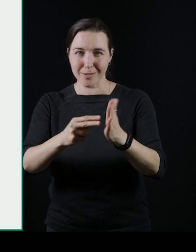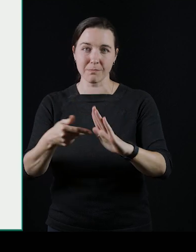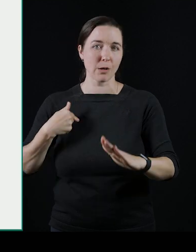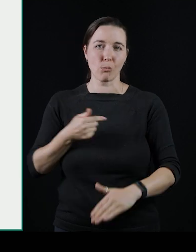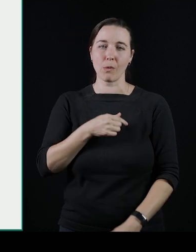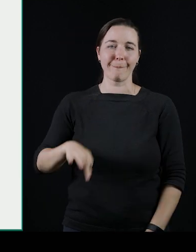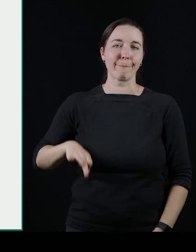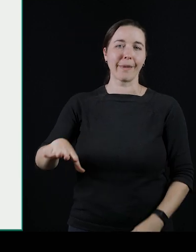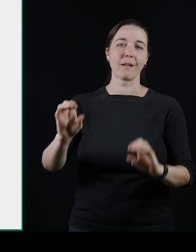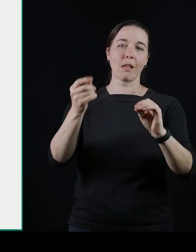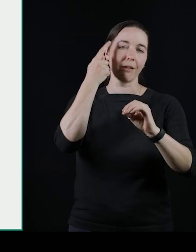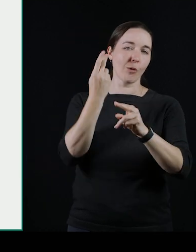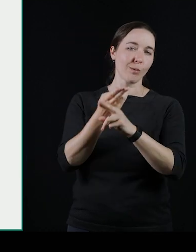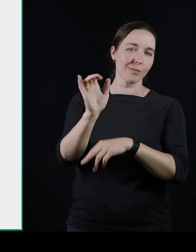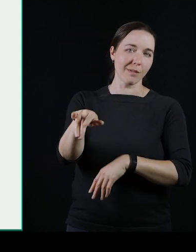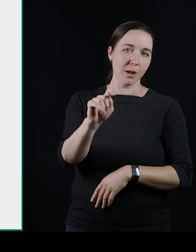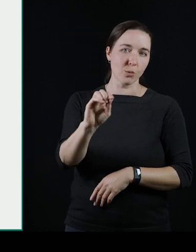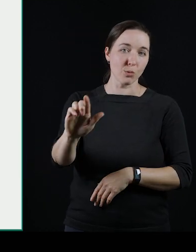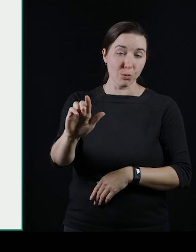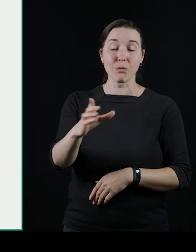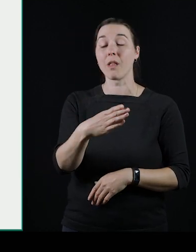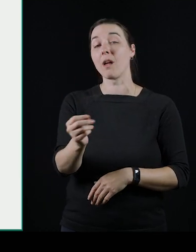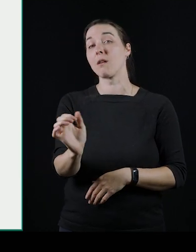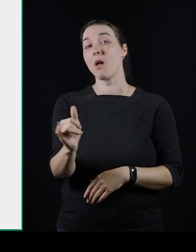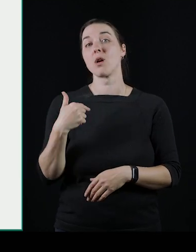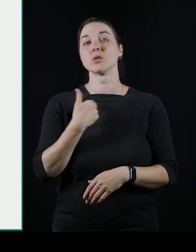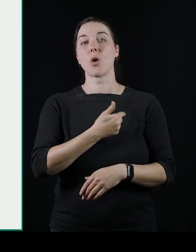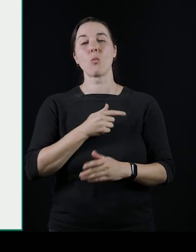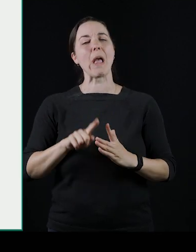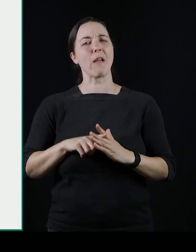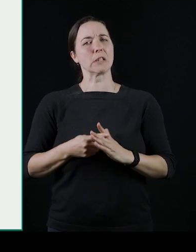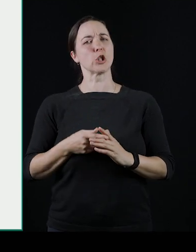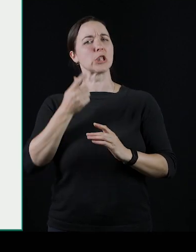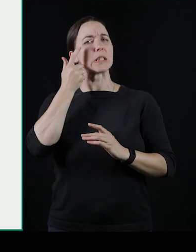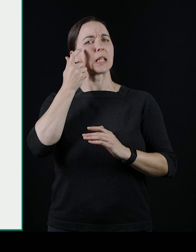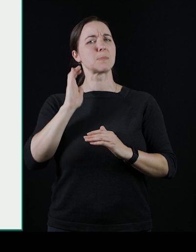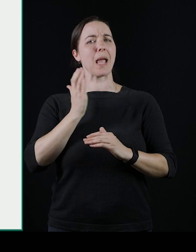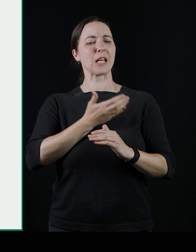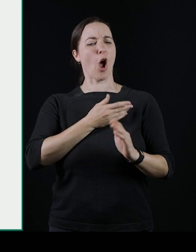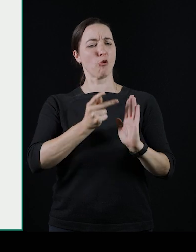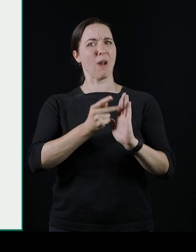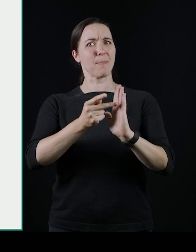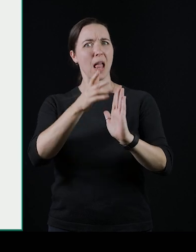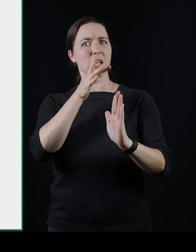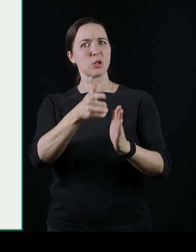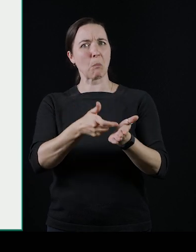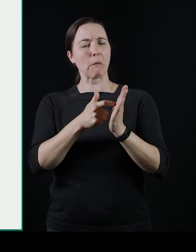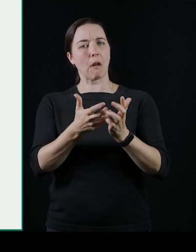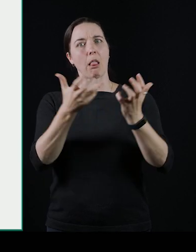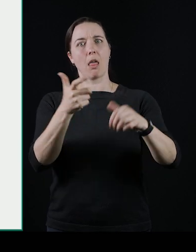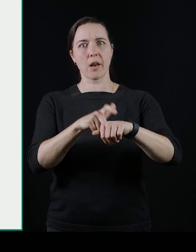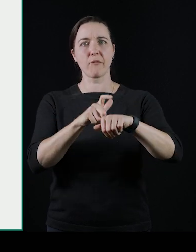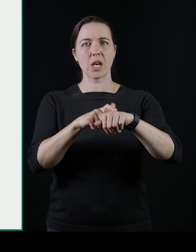we didn't pay anything for using this tool. And we also initially suspected our replication to take significant time to move data